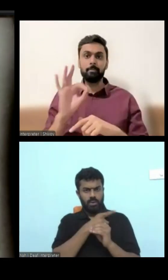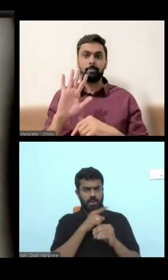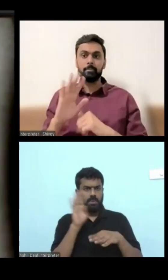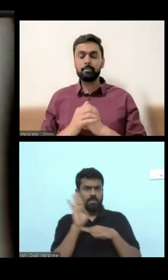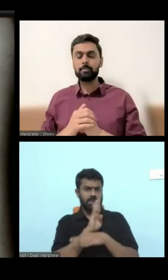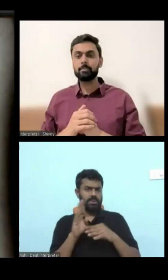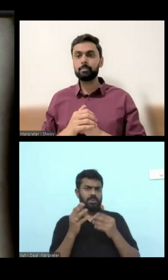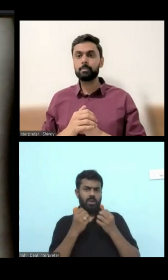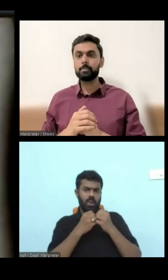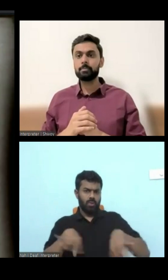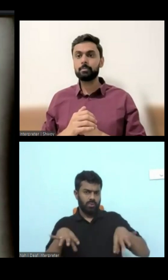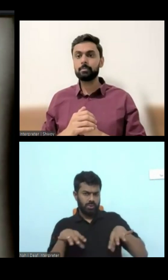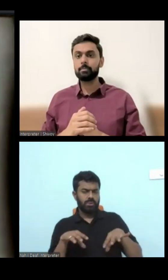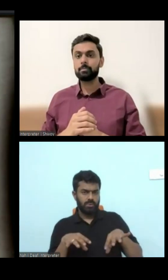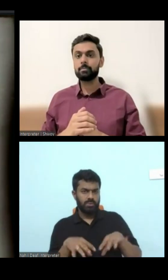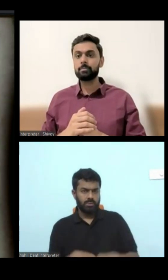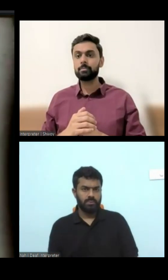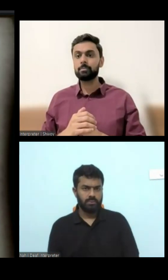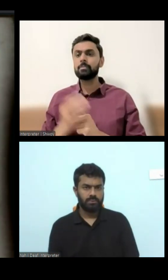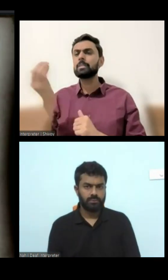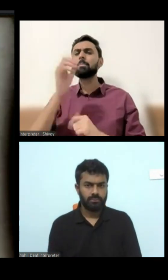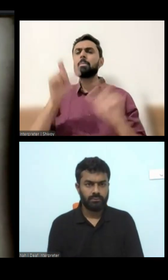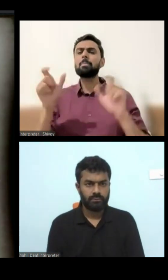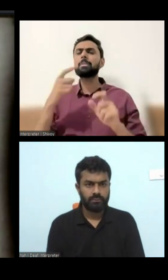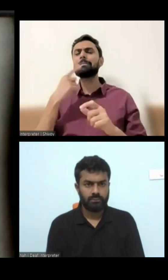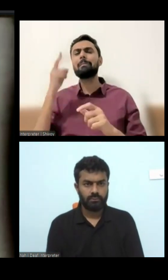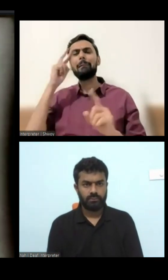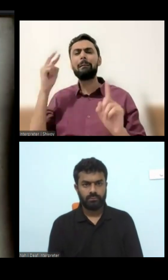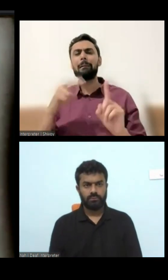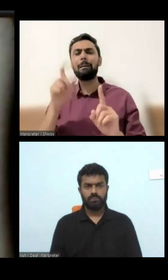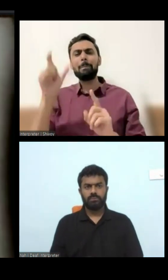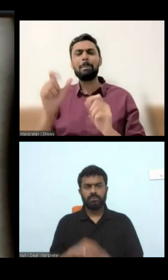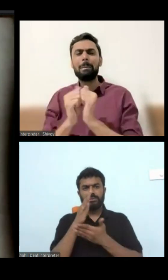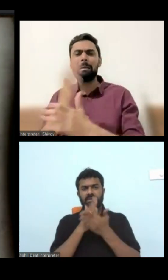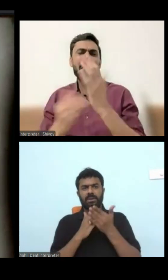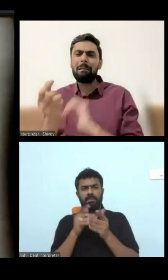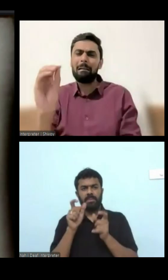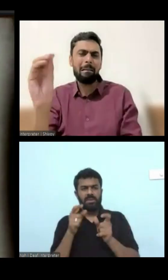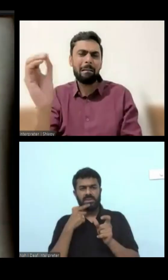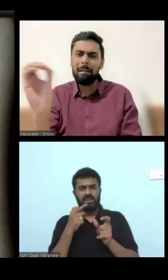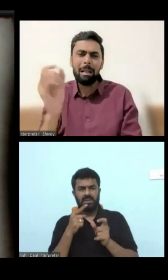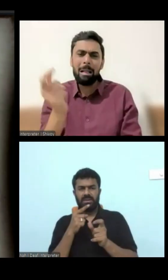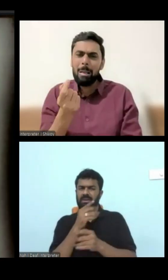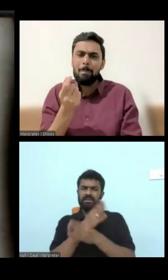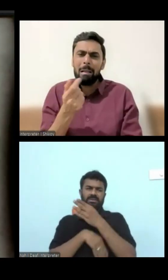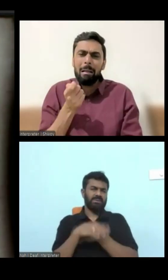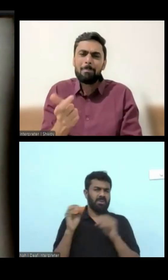So, all the people have this perception that the person with disability does not have a disposable income. So, there was a...